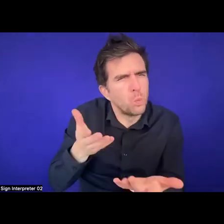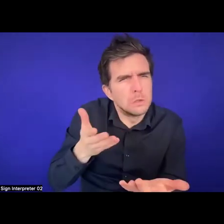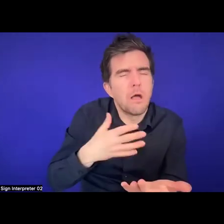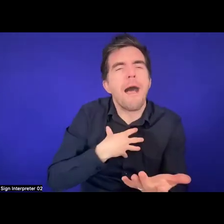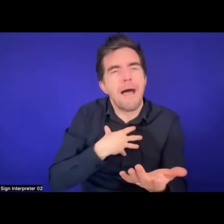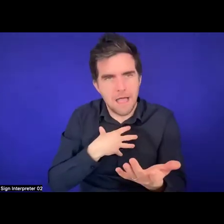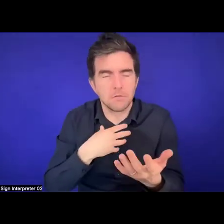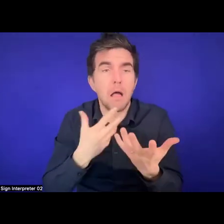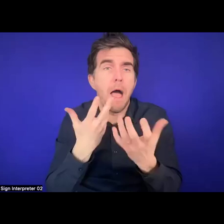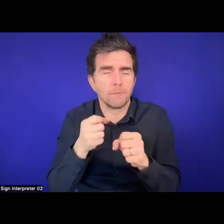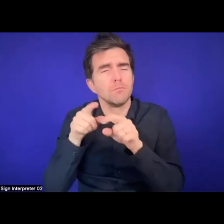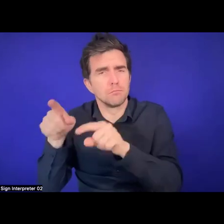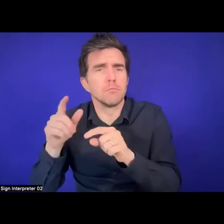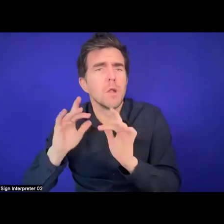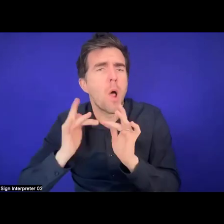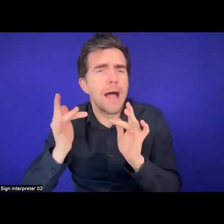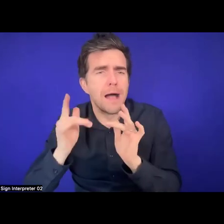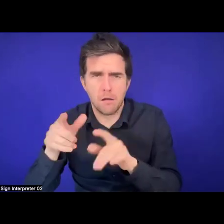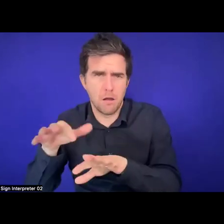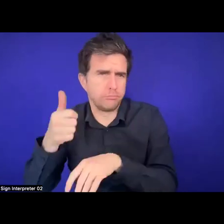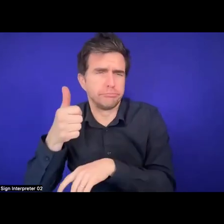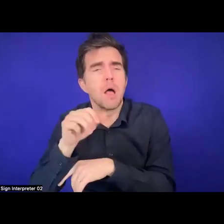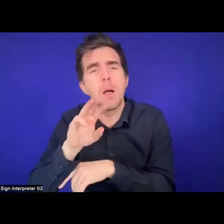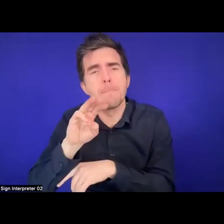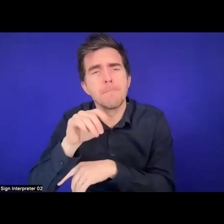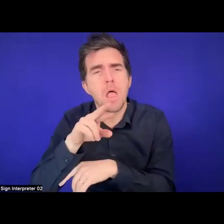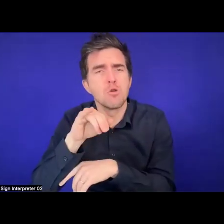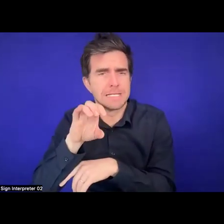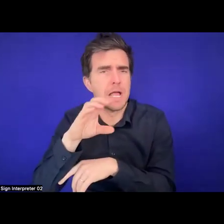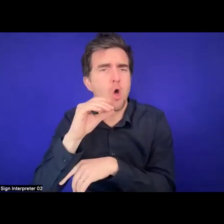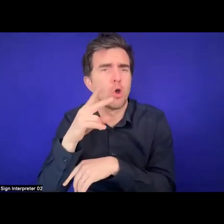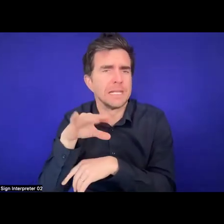application, I used the evaluation criteria matrix also on the PREPARED website,